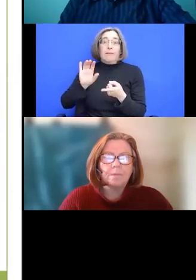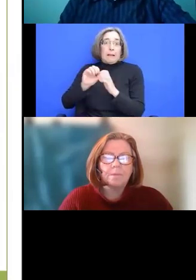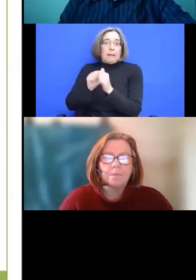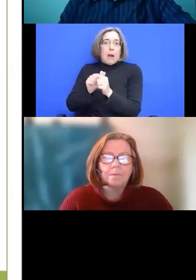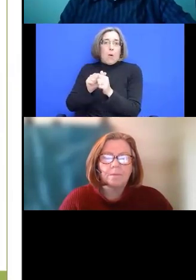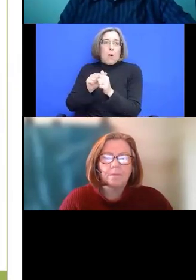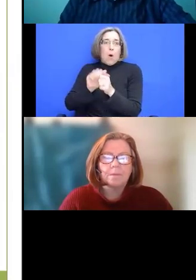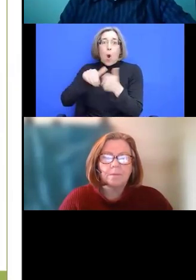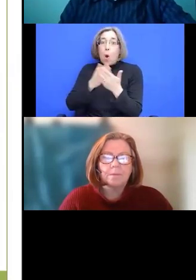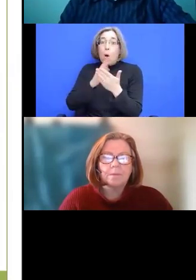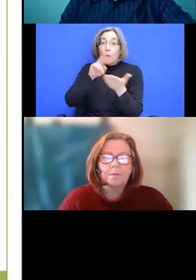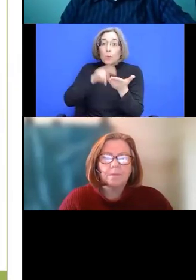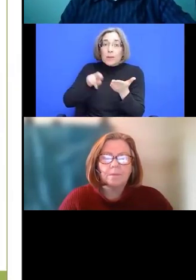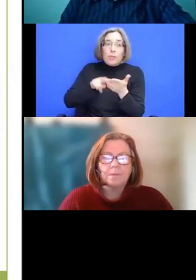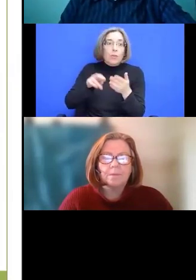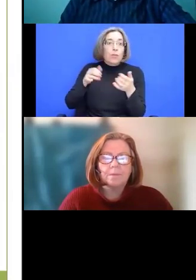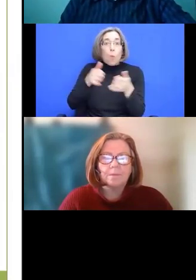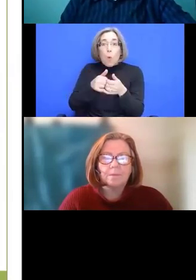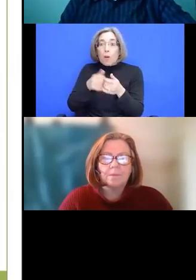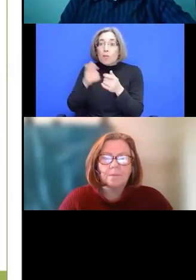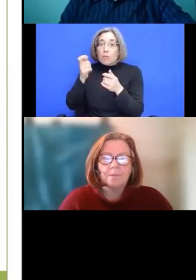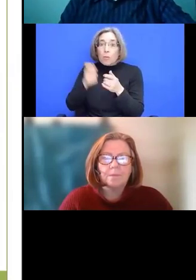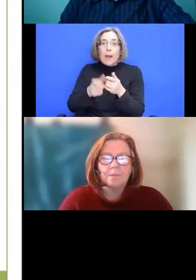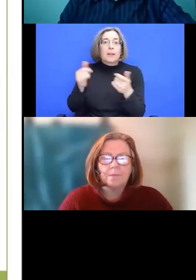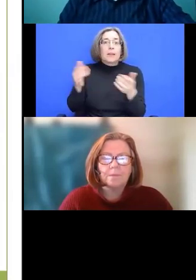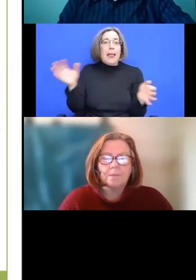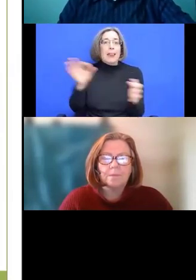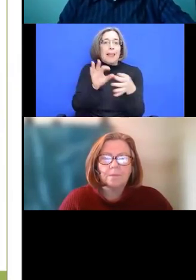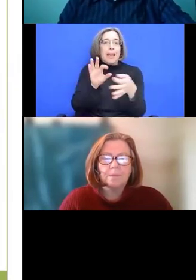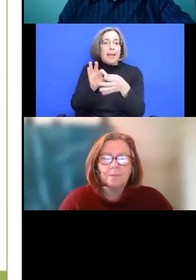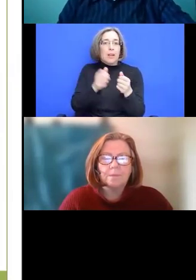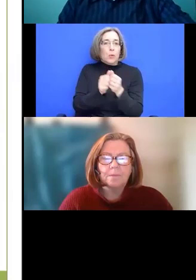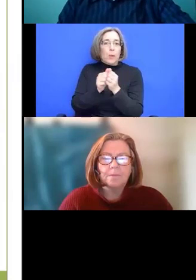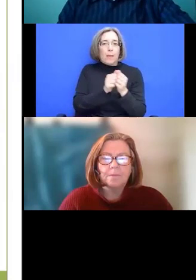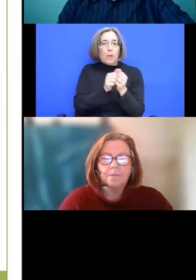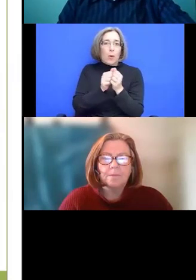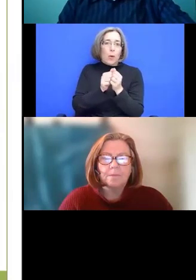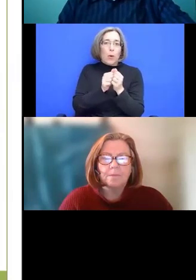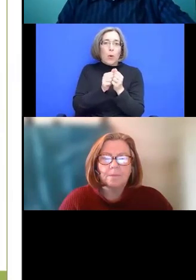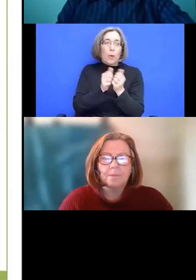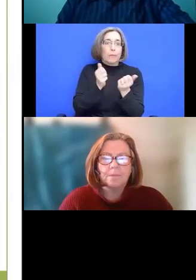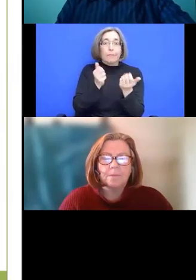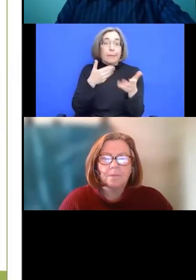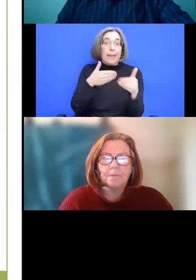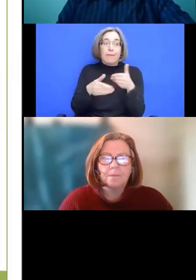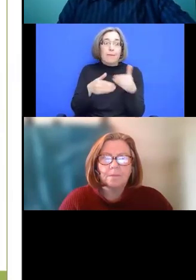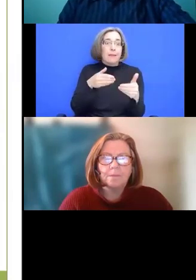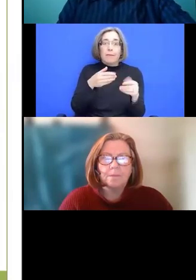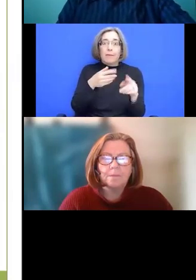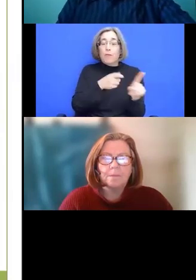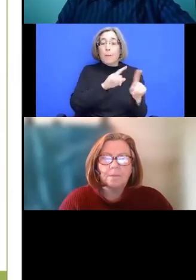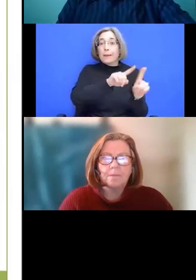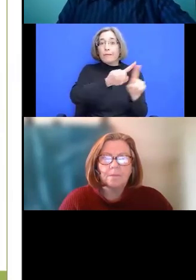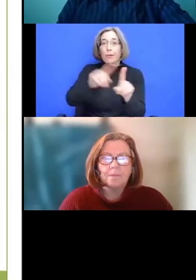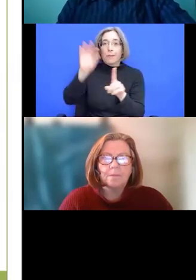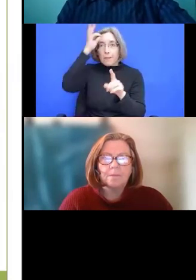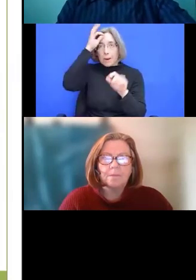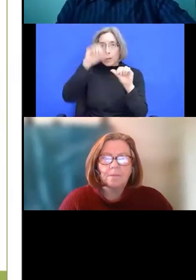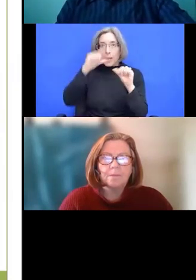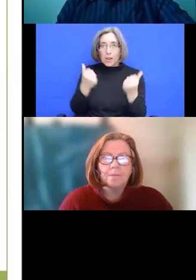awards and grants together and across multiple federal agencies so that if you don't have an ORCID ID